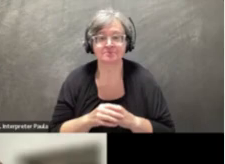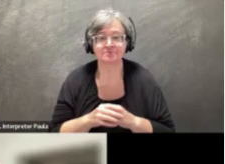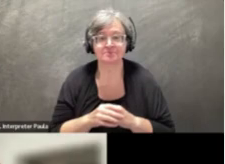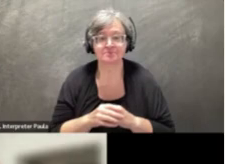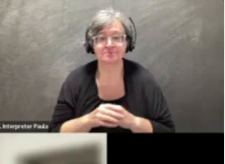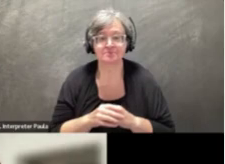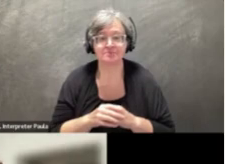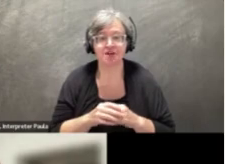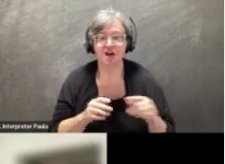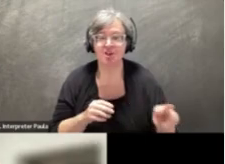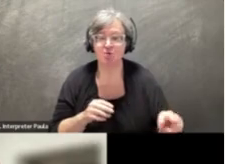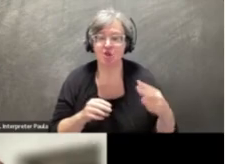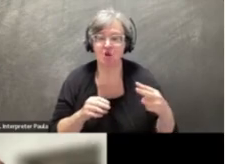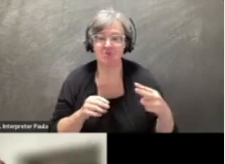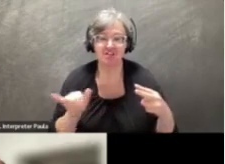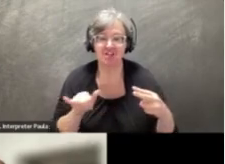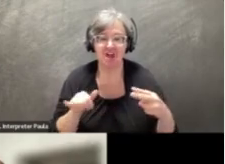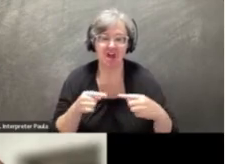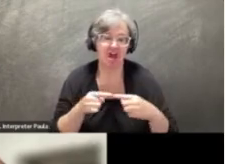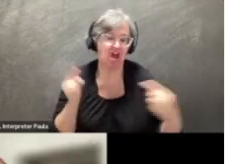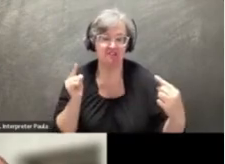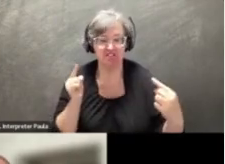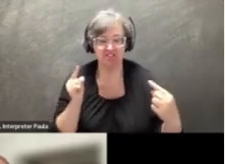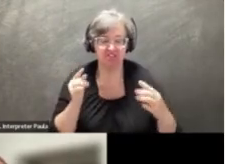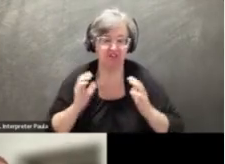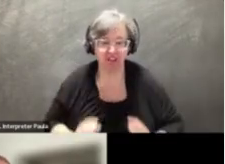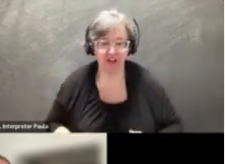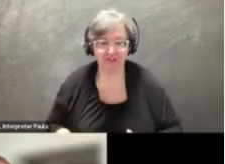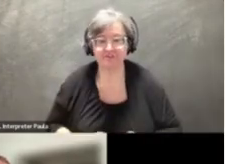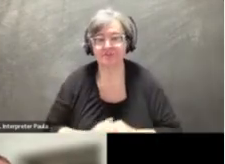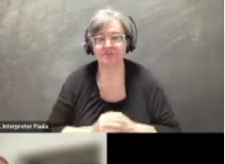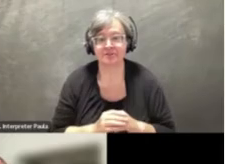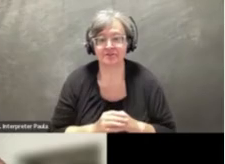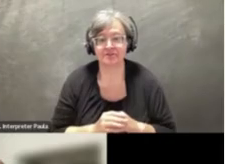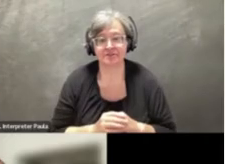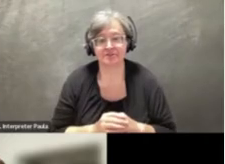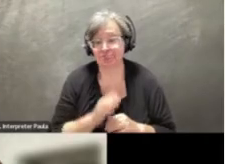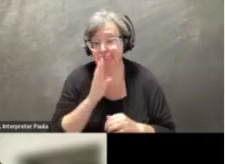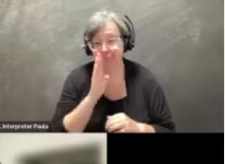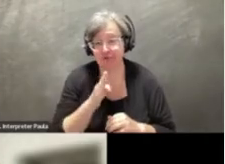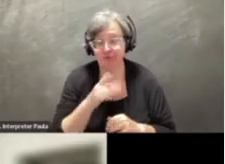adversarial client who to put it bluntly was a pain in my